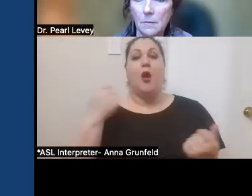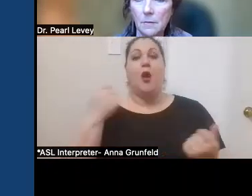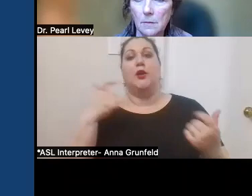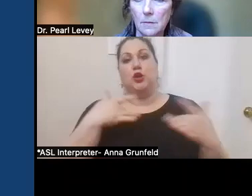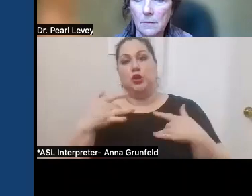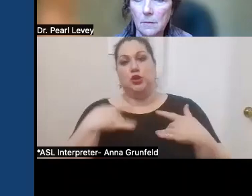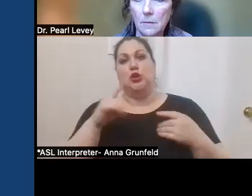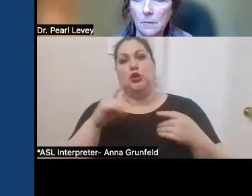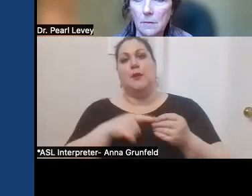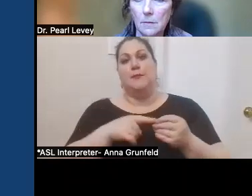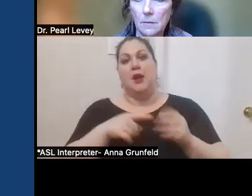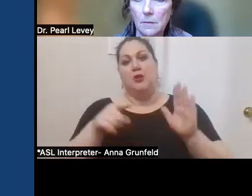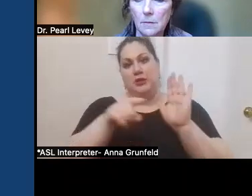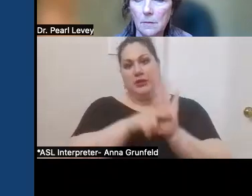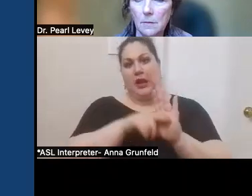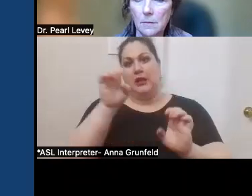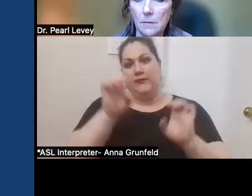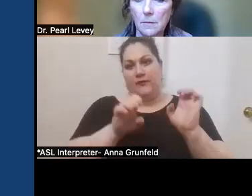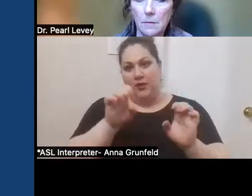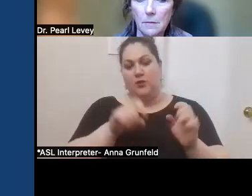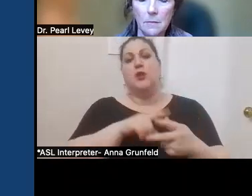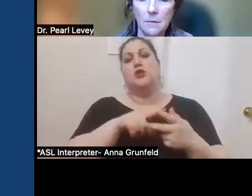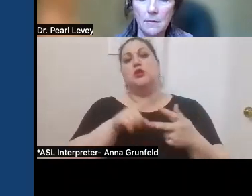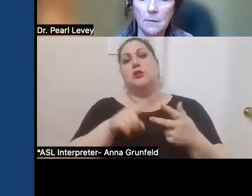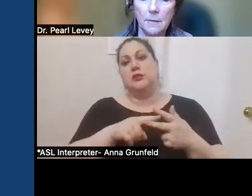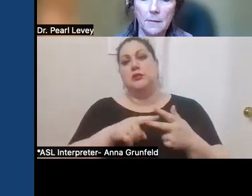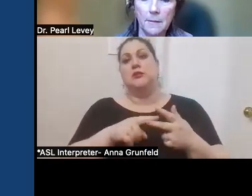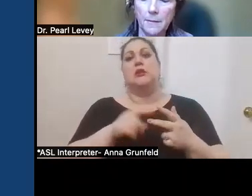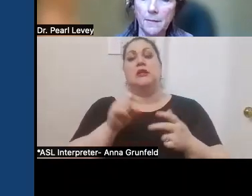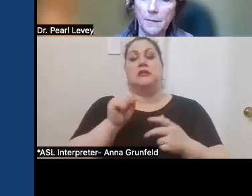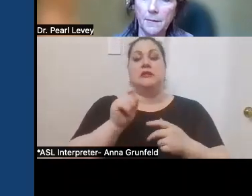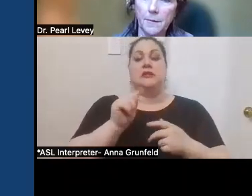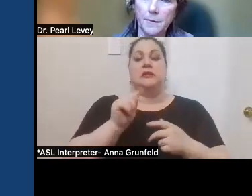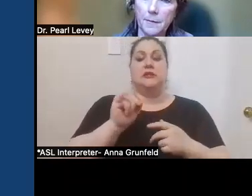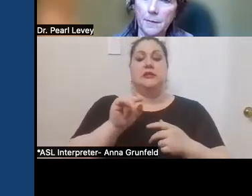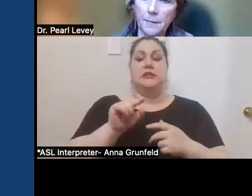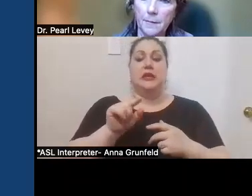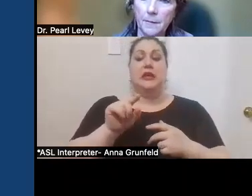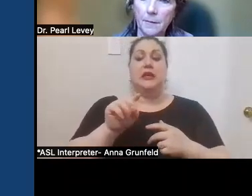I can start and then Pearl, please feel free to jump in. Honestly, we have no way of knowing.